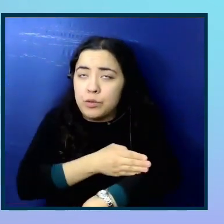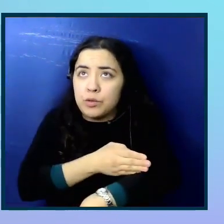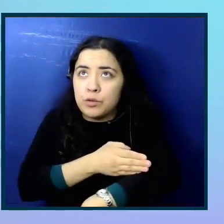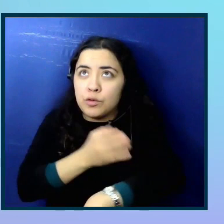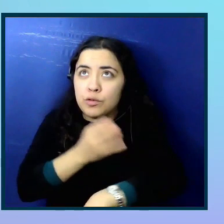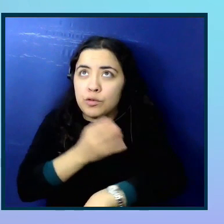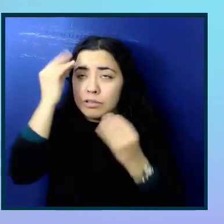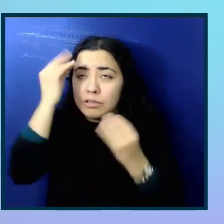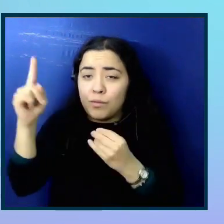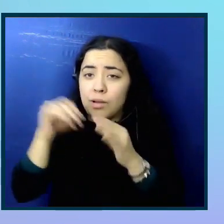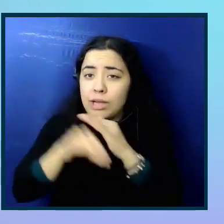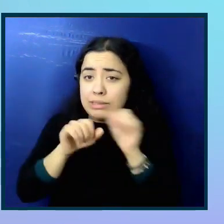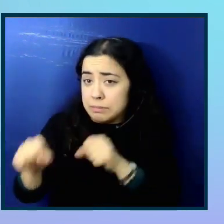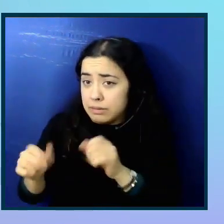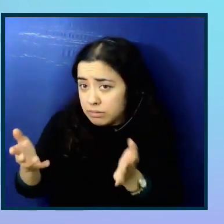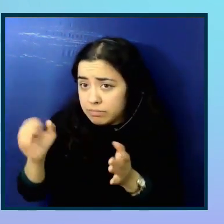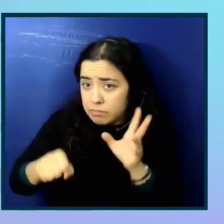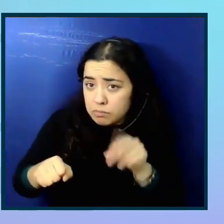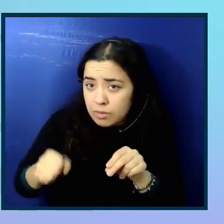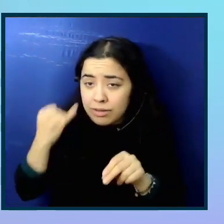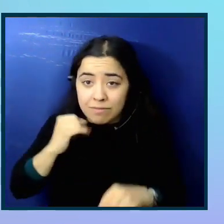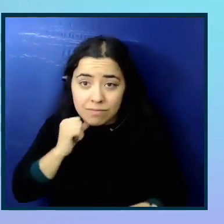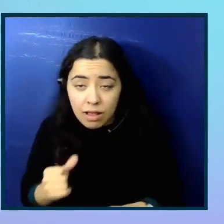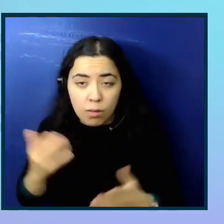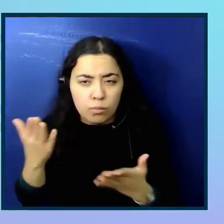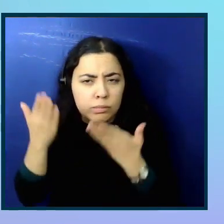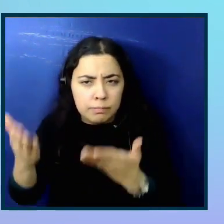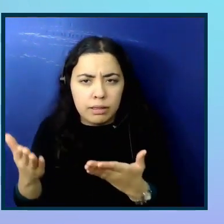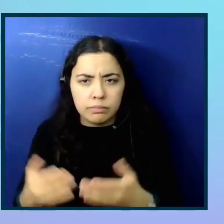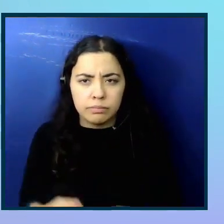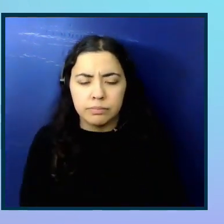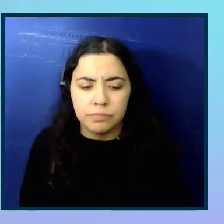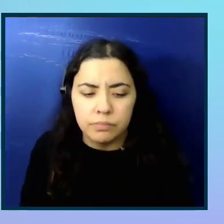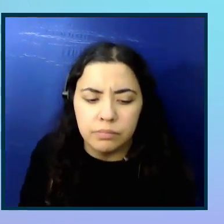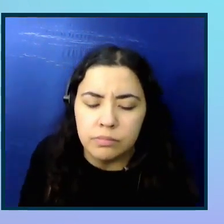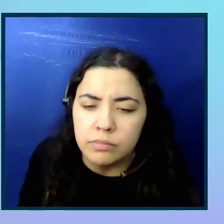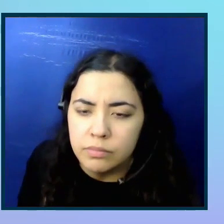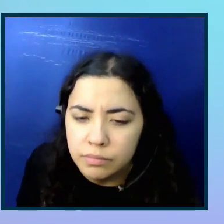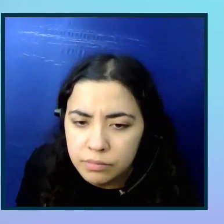and color palette and if not, what recommendations would you have? No, I don't.